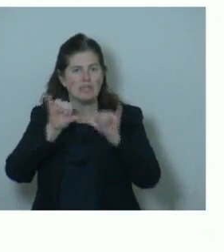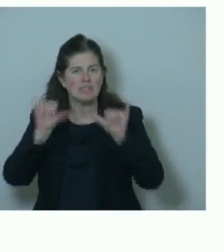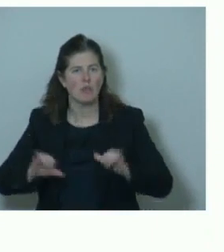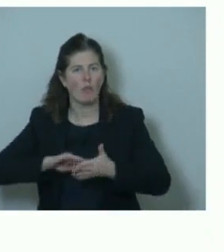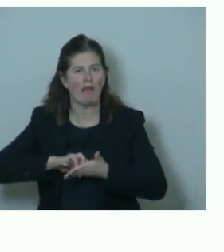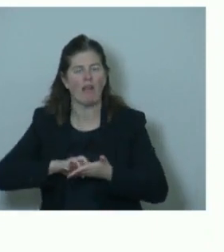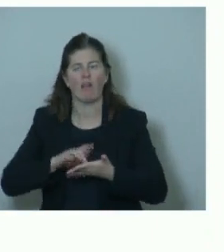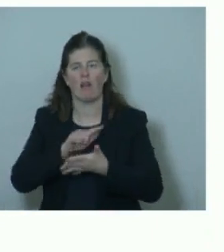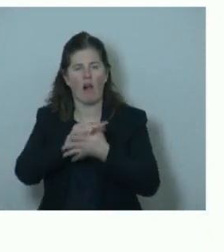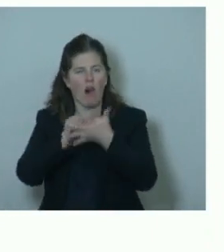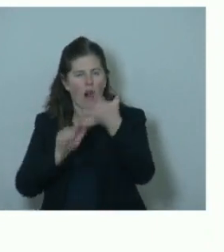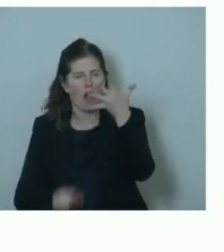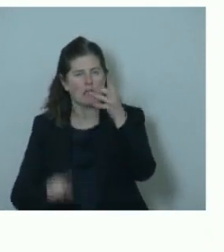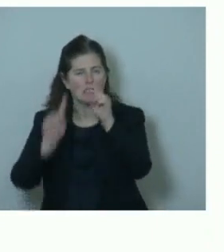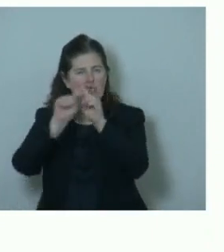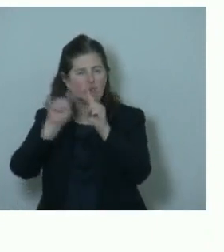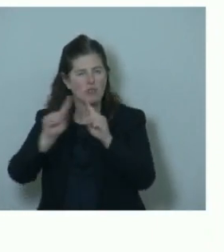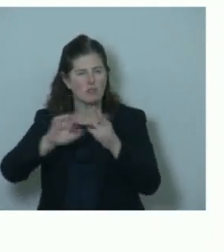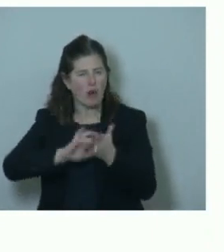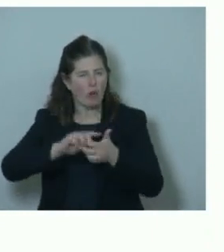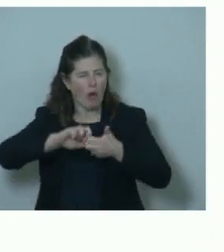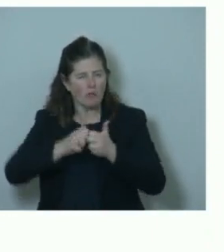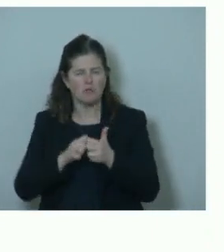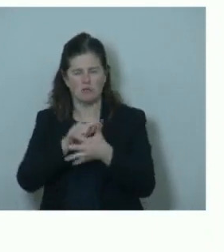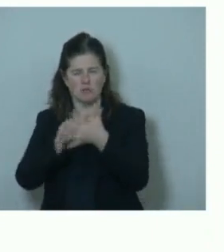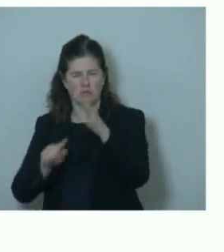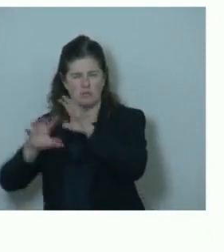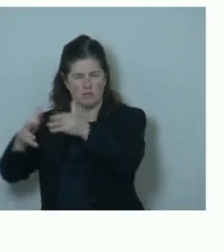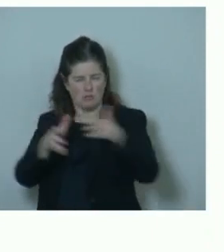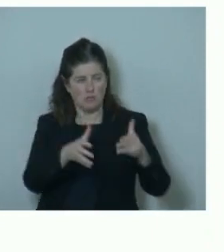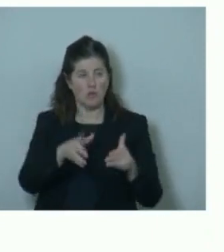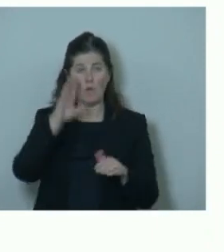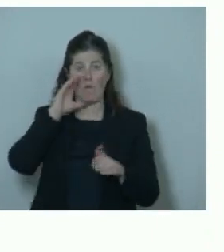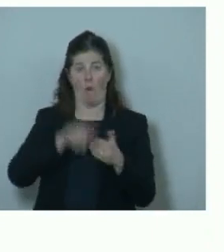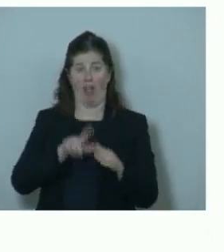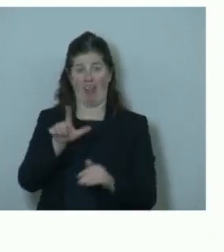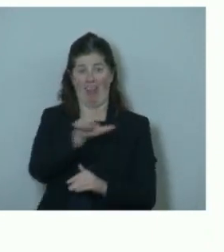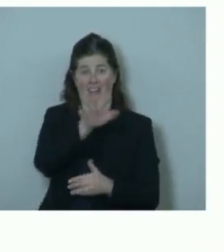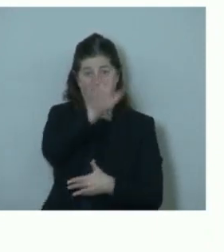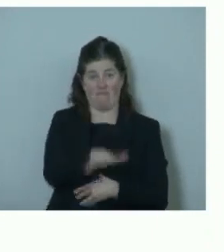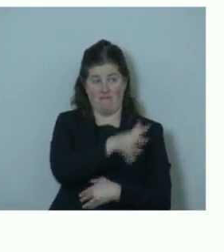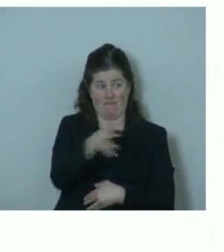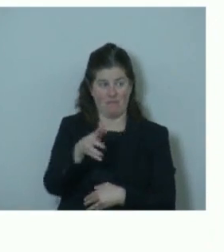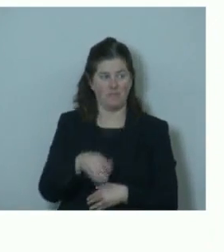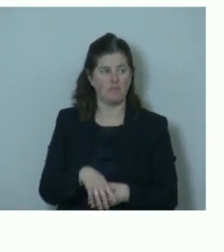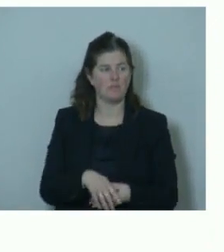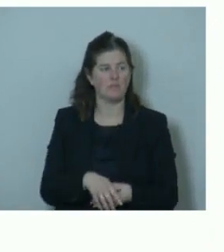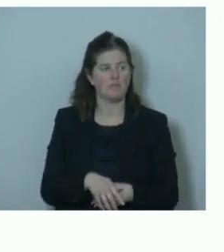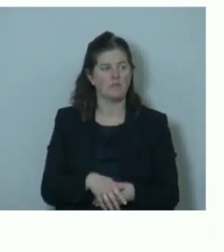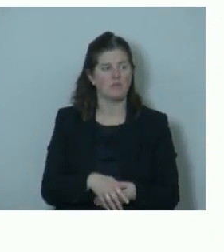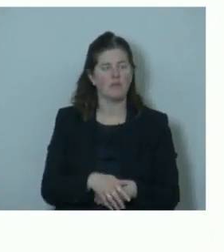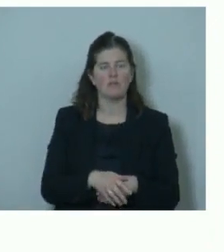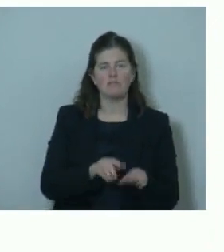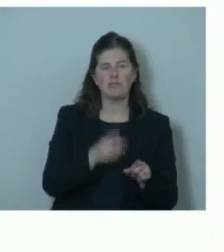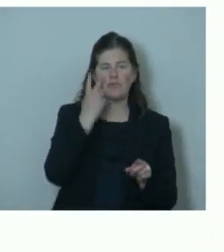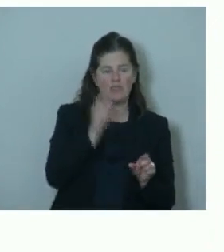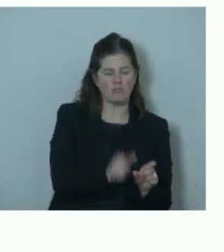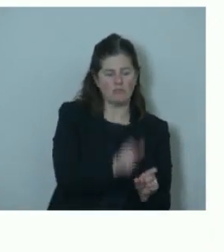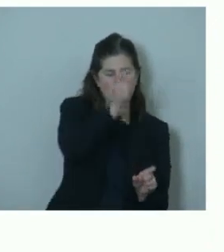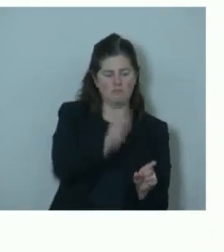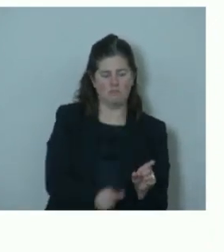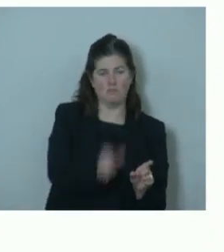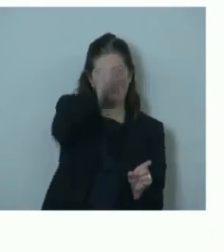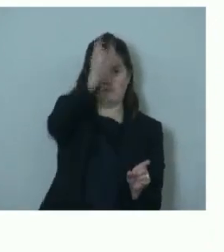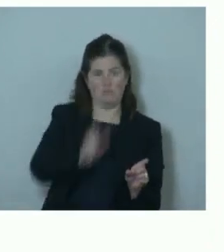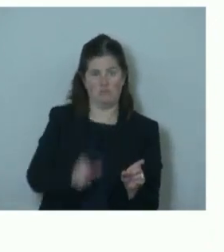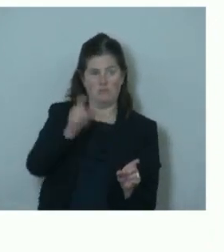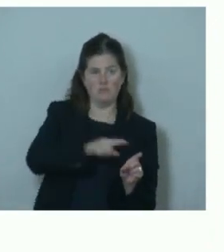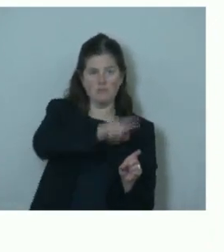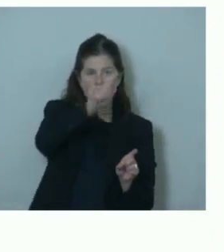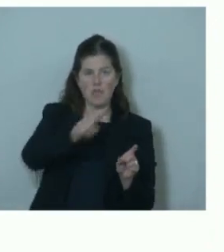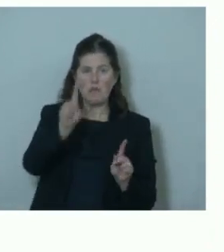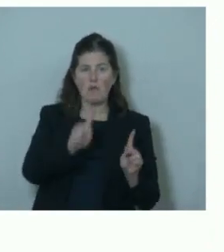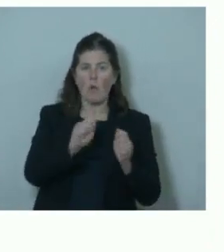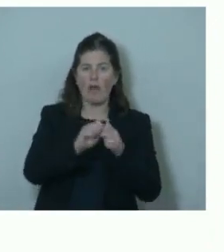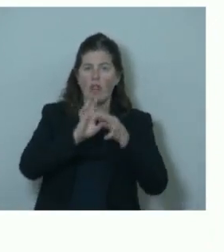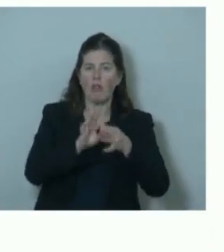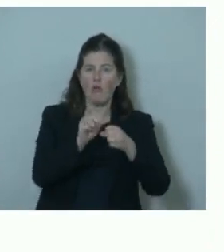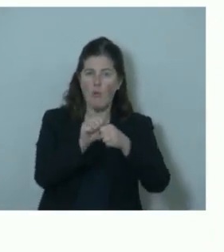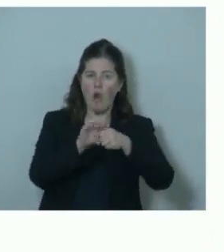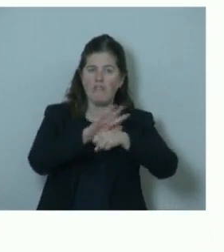SO ARE PEOPLE WITH DIABETES, PEOPLE WITH OBESITY, PEOPLE WITH CONGREGANT LIVING FACILITIES, WITH IMMUNE DISORDERS, PEOPLE WITH OTHER SERIOUS MEDICAL PROBLEMS.